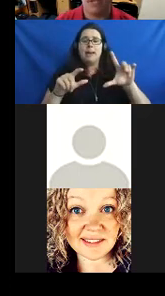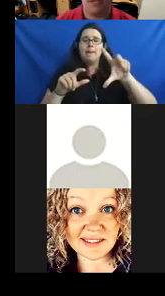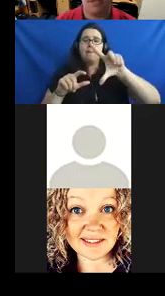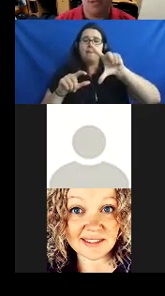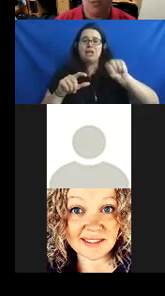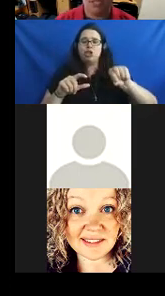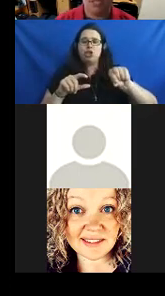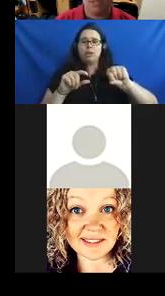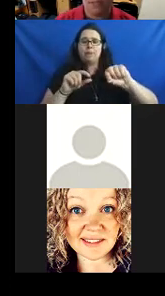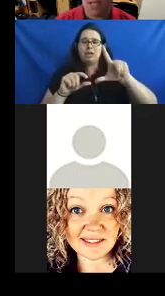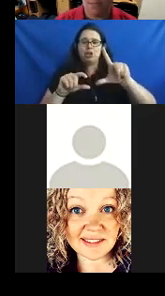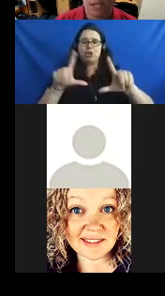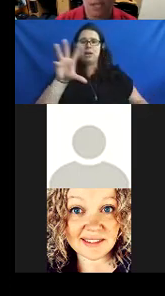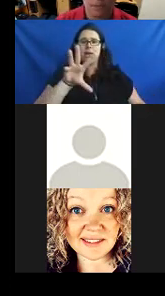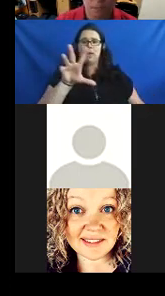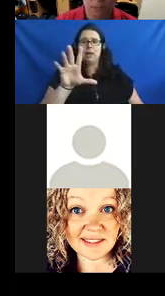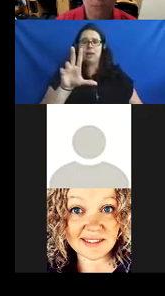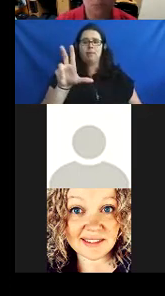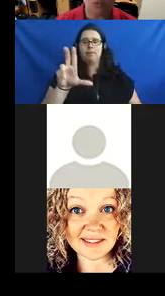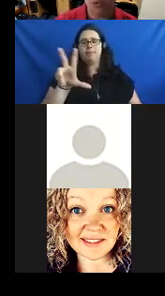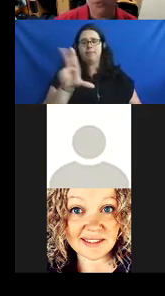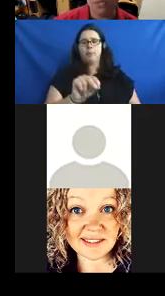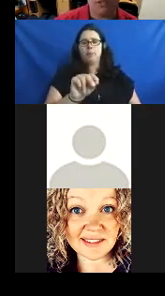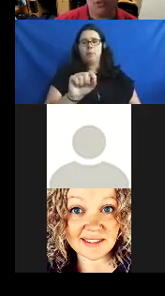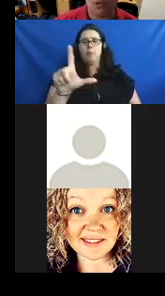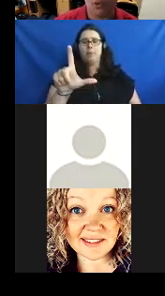CAN DO THAT WITHIN A SPECIFIC APPLICATION OR USING CONTROL